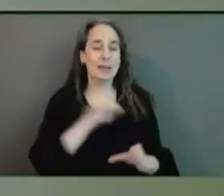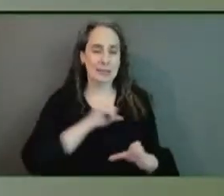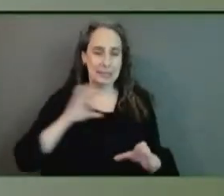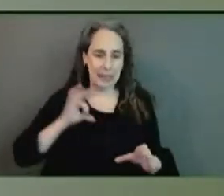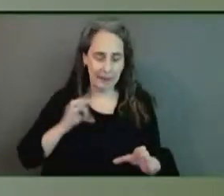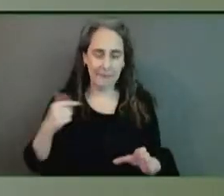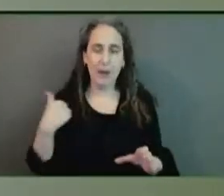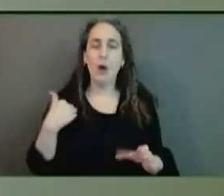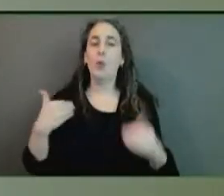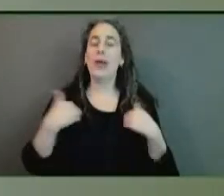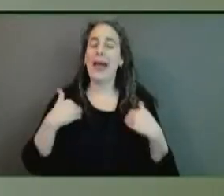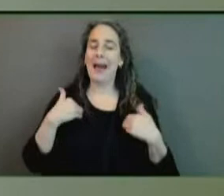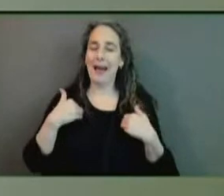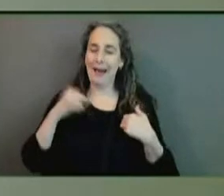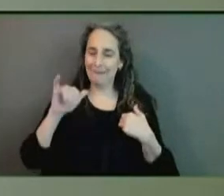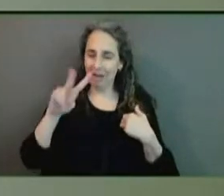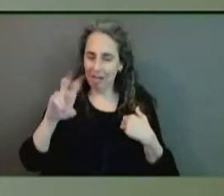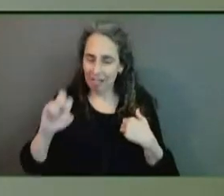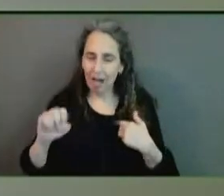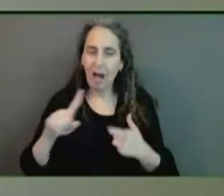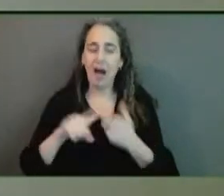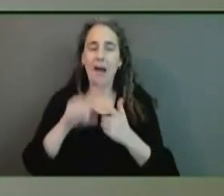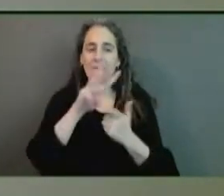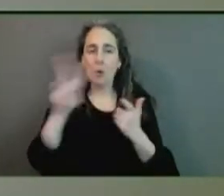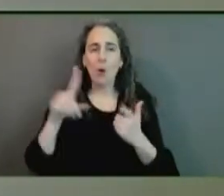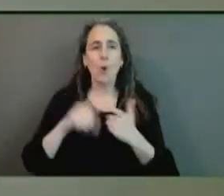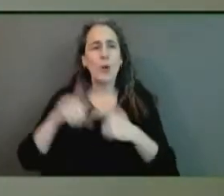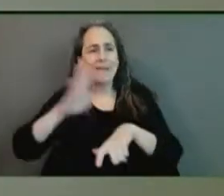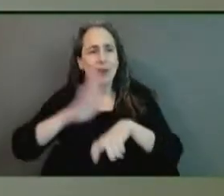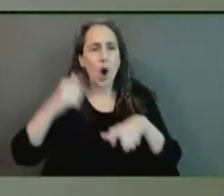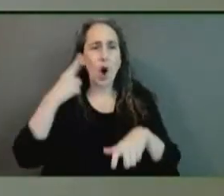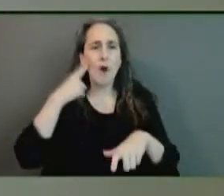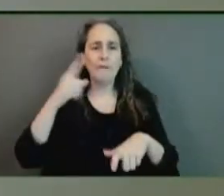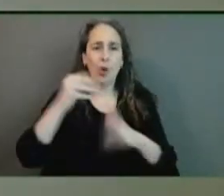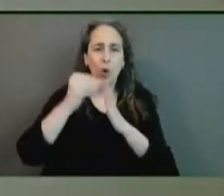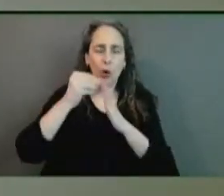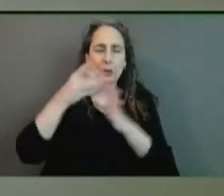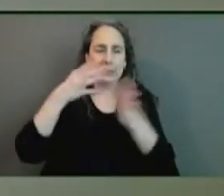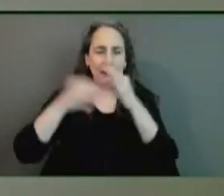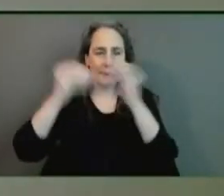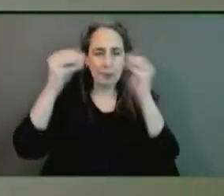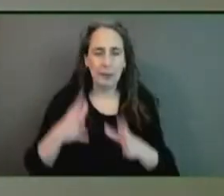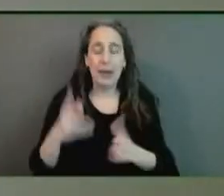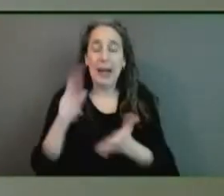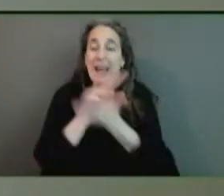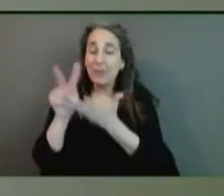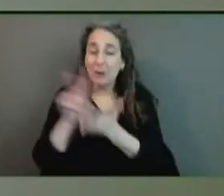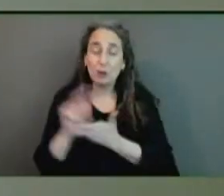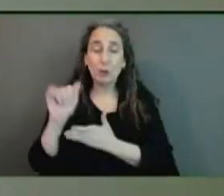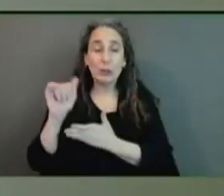Department of certification and staffing. We have a live website